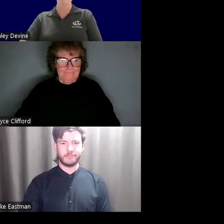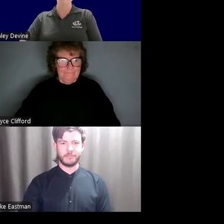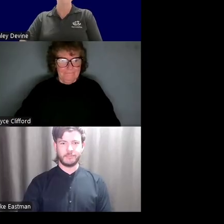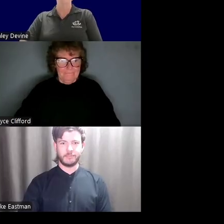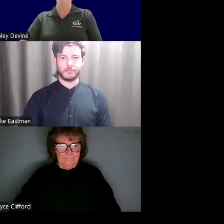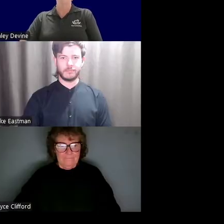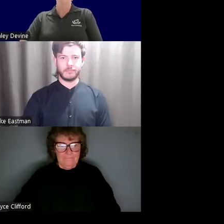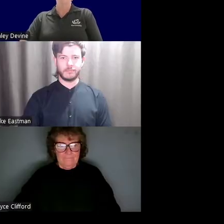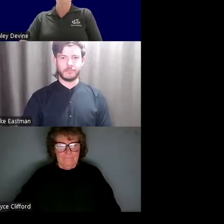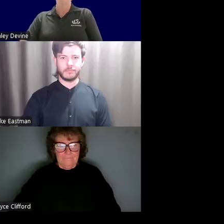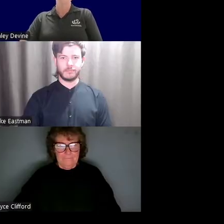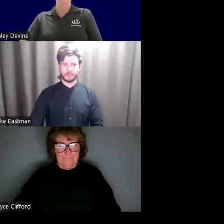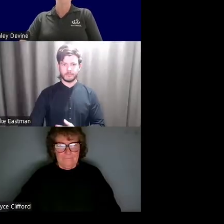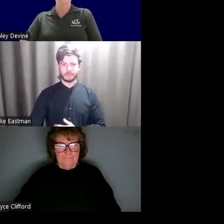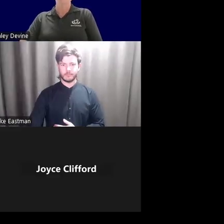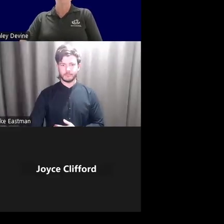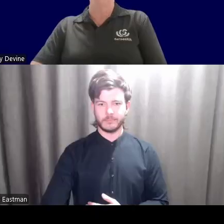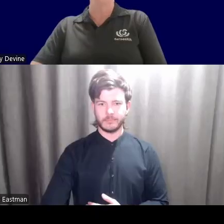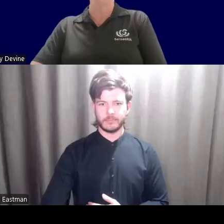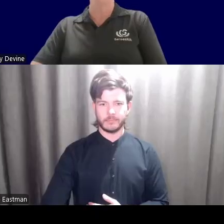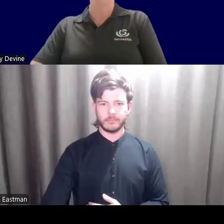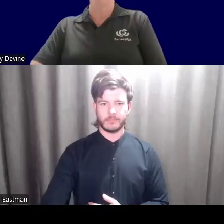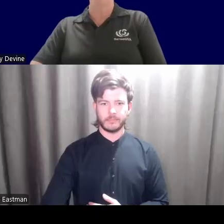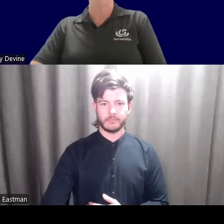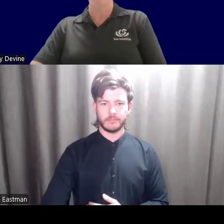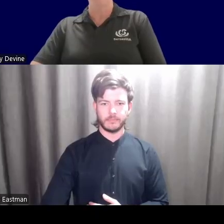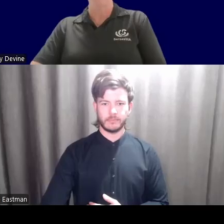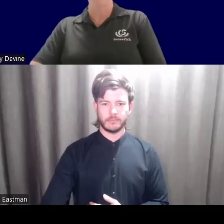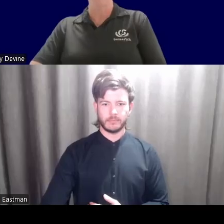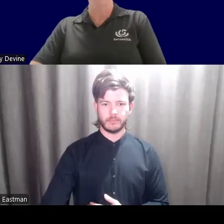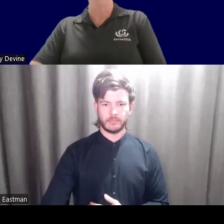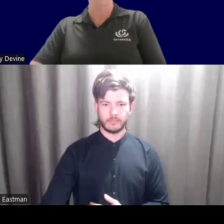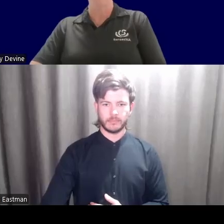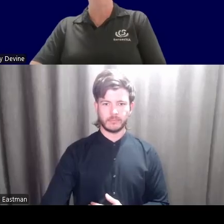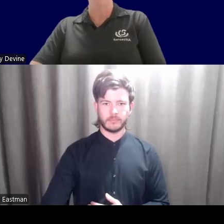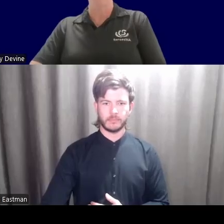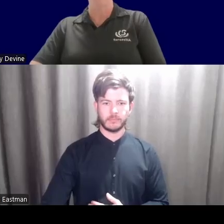need to look at individualised proactive and reactive strategies. We might look at reactive